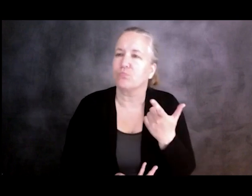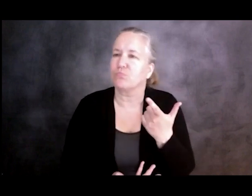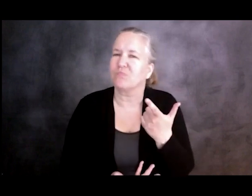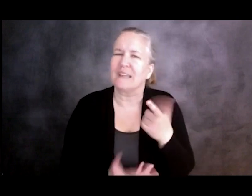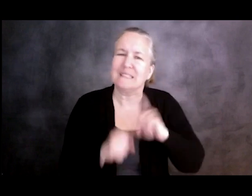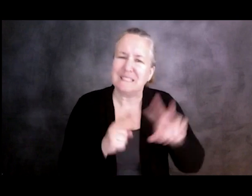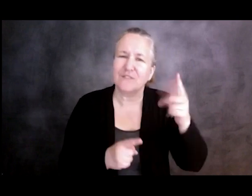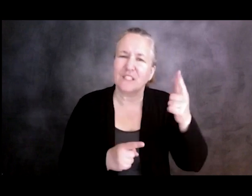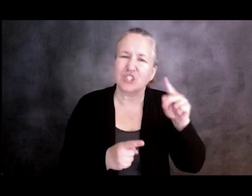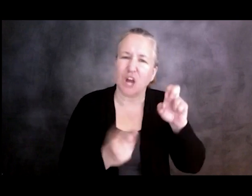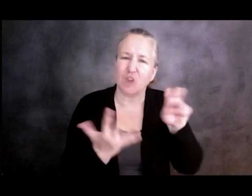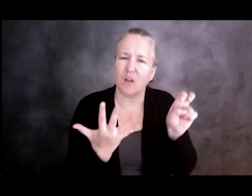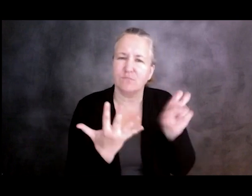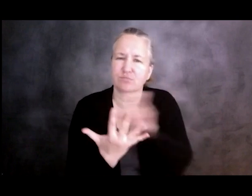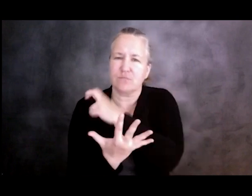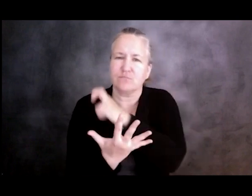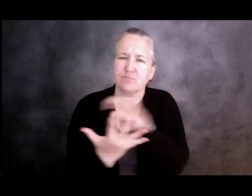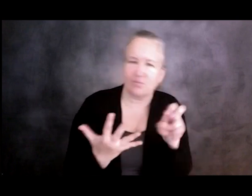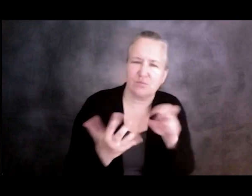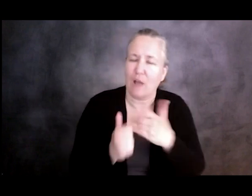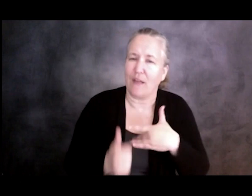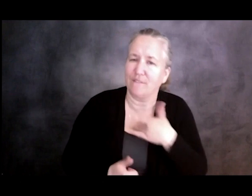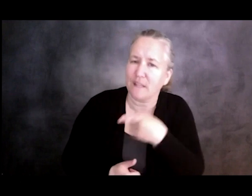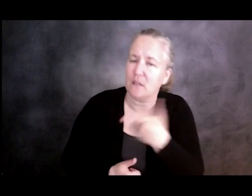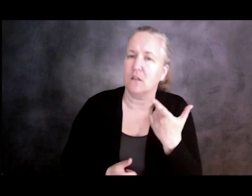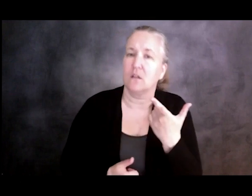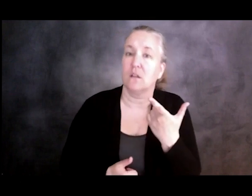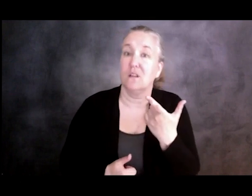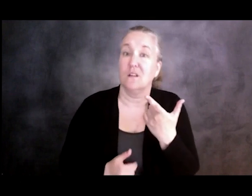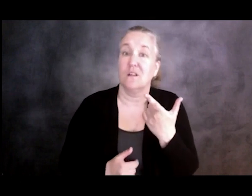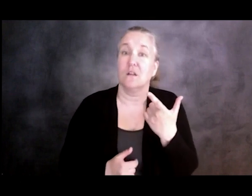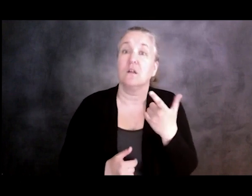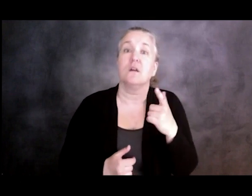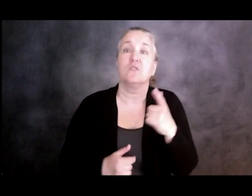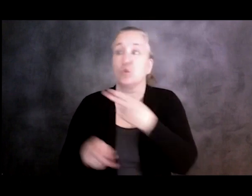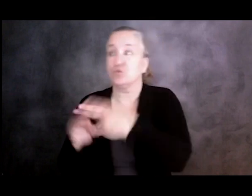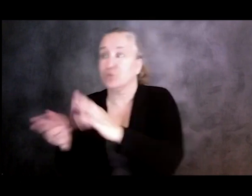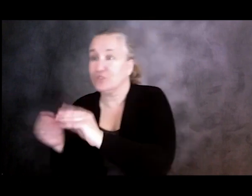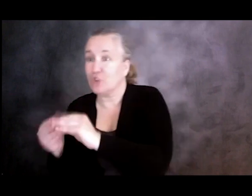And again, from your reading, the voice in The Committed is so different from your short stories.